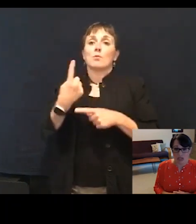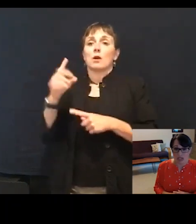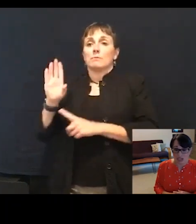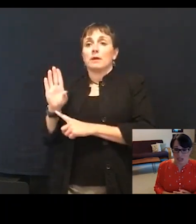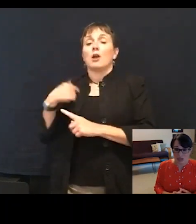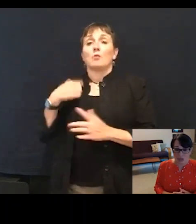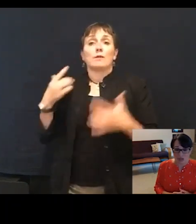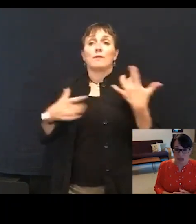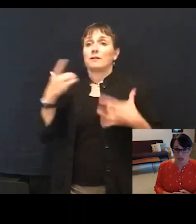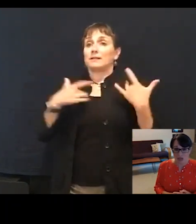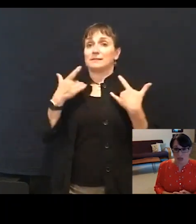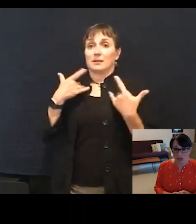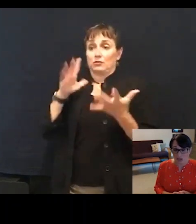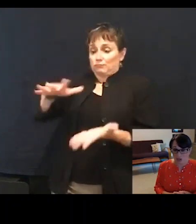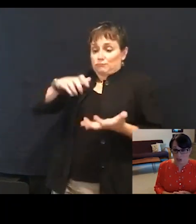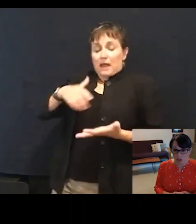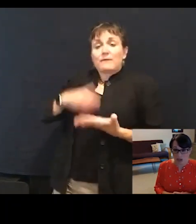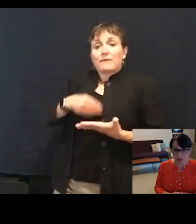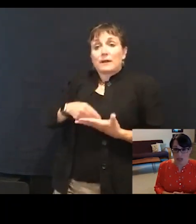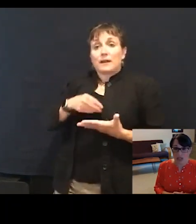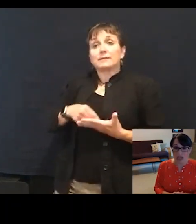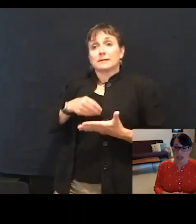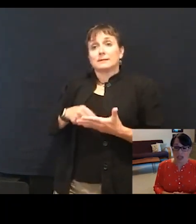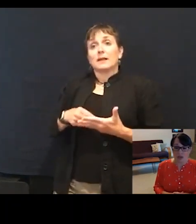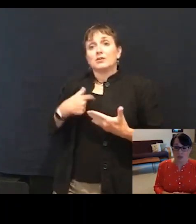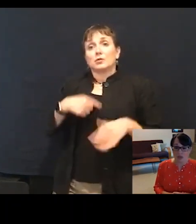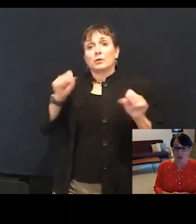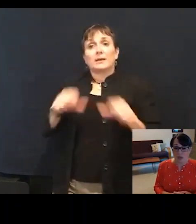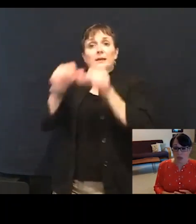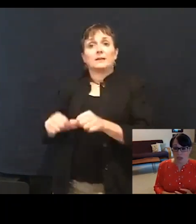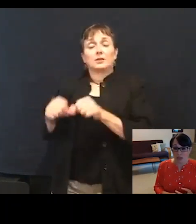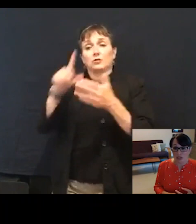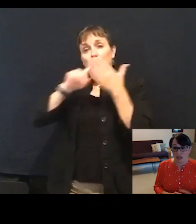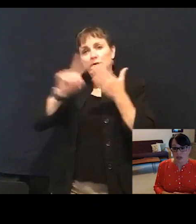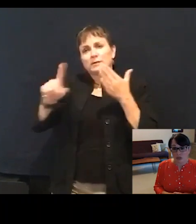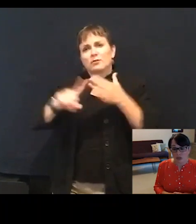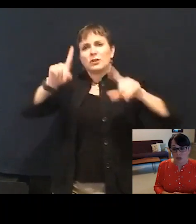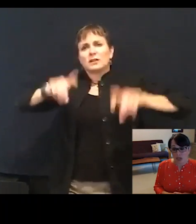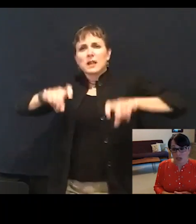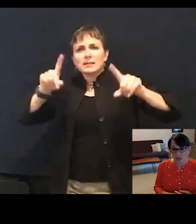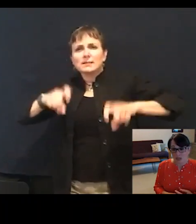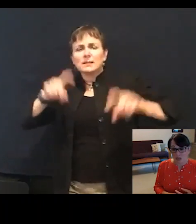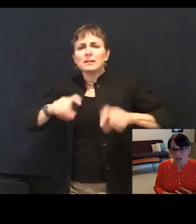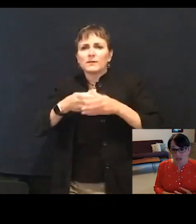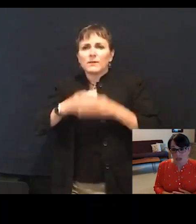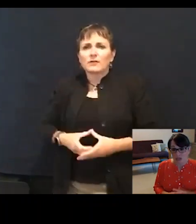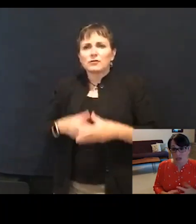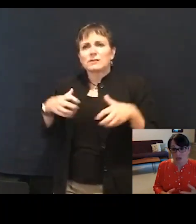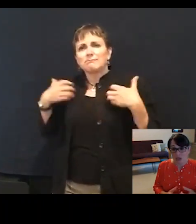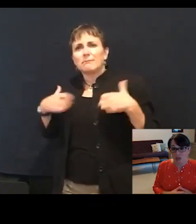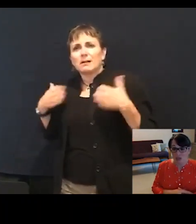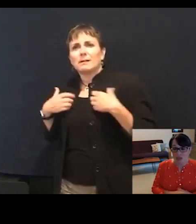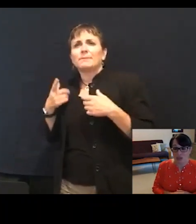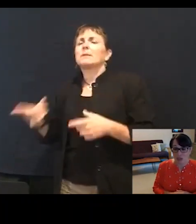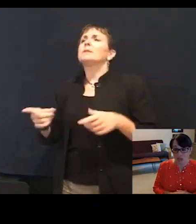these dual vectors in non-human primate, and hopefully bring a dual AAV-based vector into patients